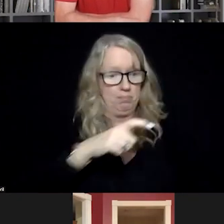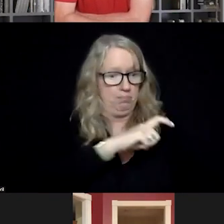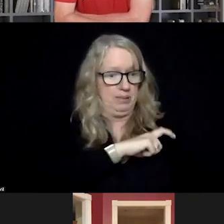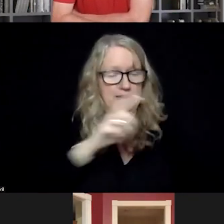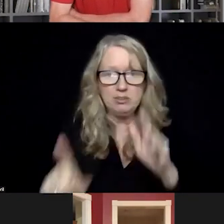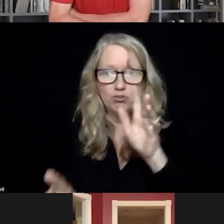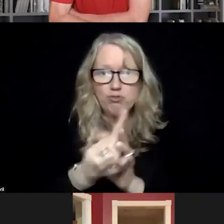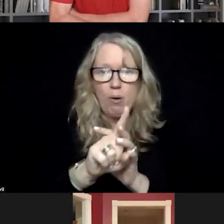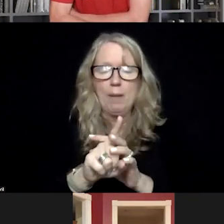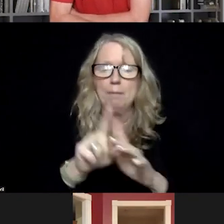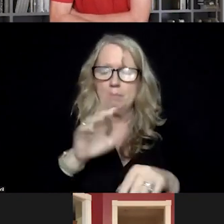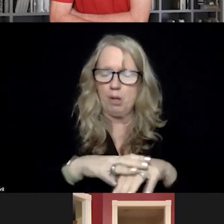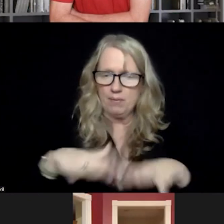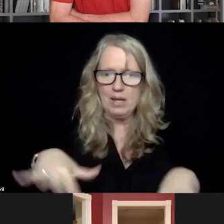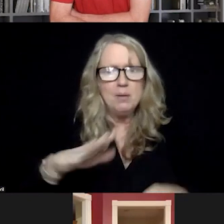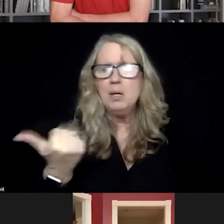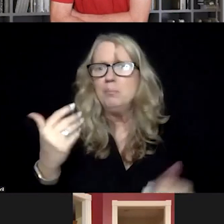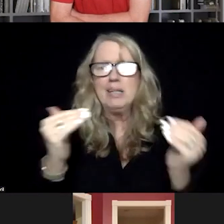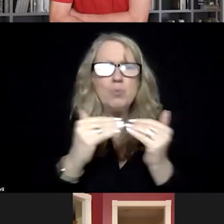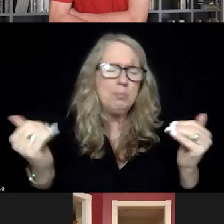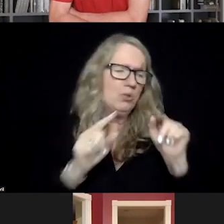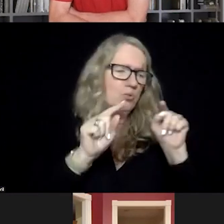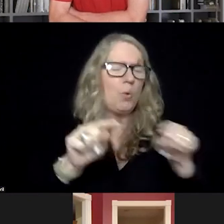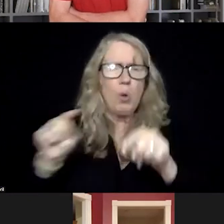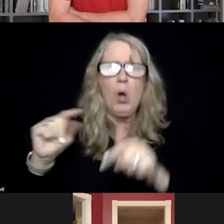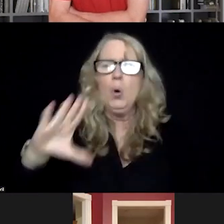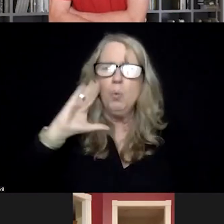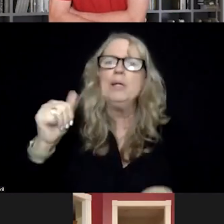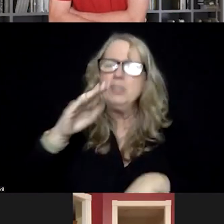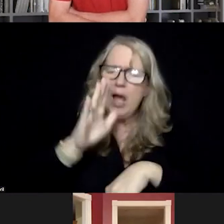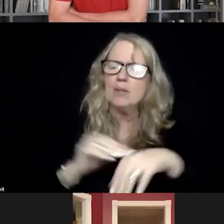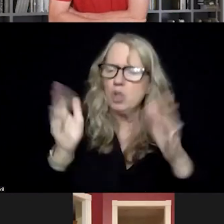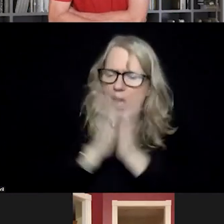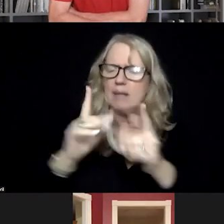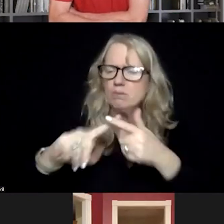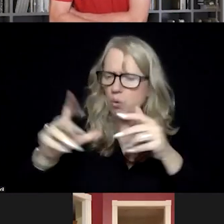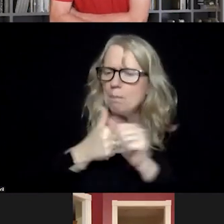THE SCENE -- WE HAVE PEERS GOING OUT DOING THAT AND WE KNOW HOW TO CALL FOR BACK UP. MOST POLICE OFFICERS KNOW HOW TO CALL FOR